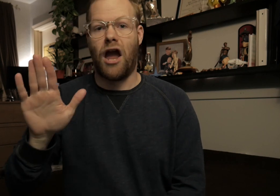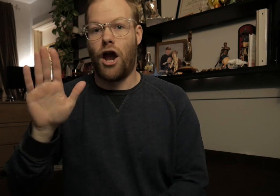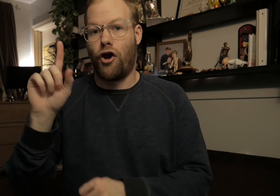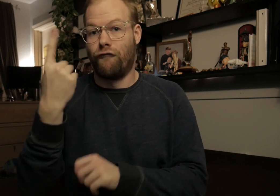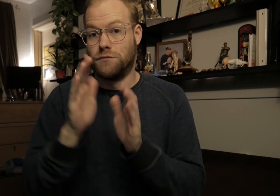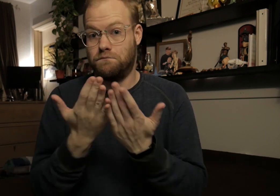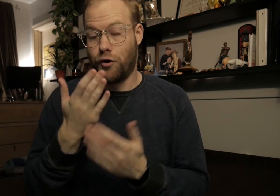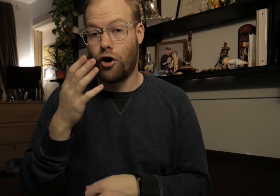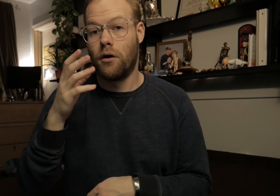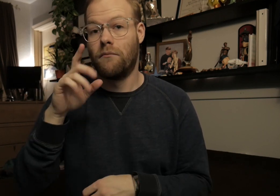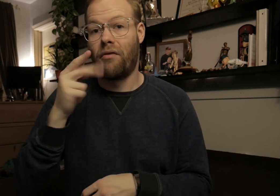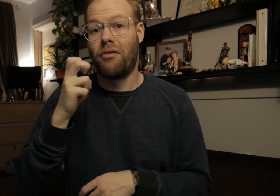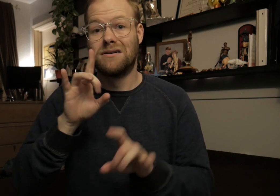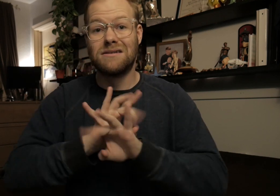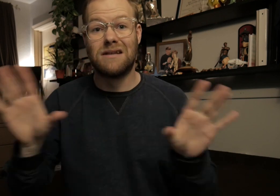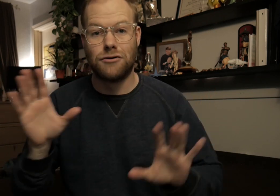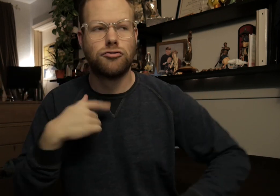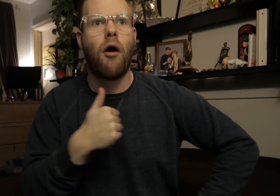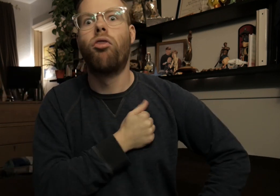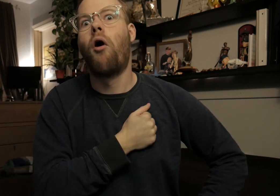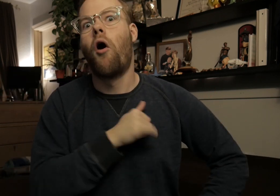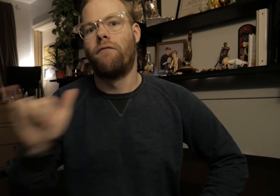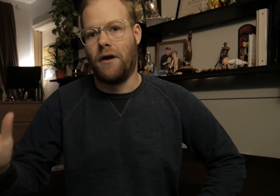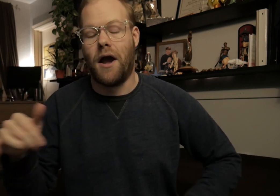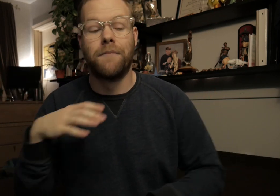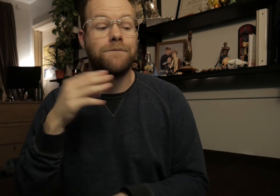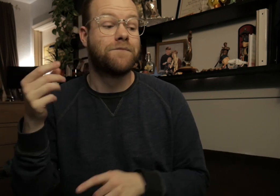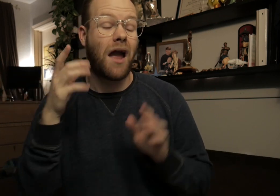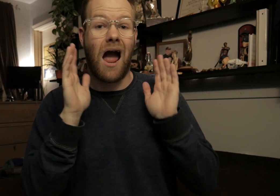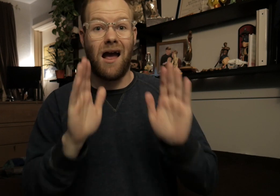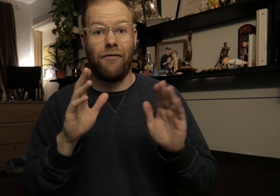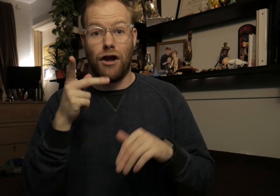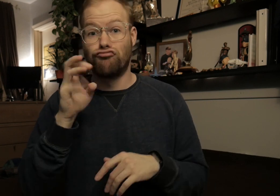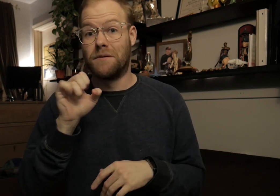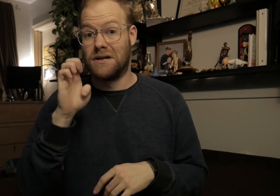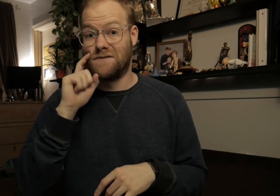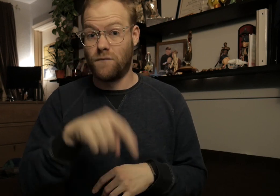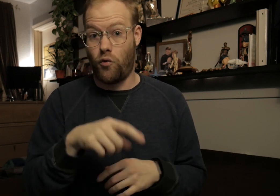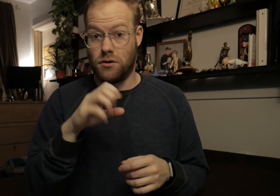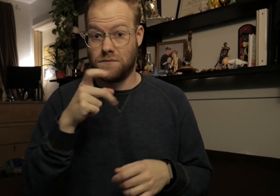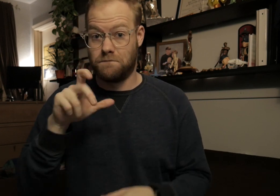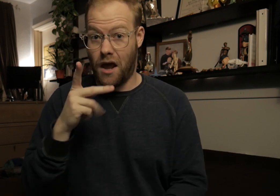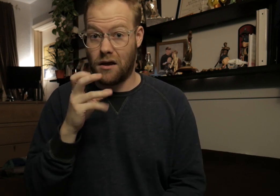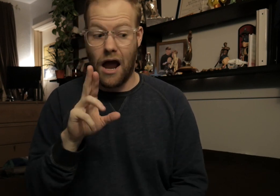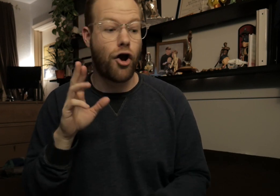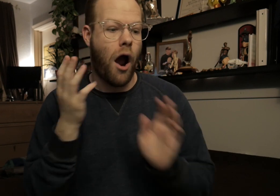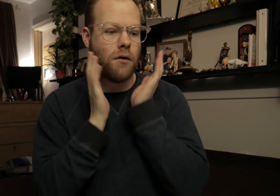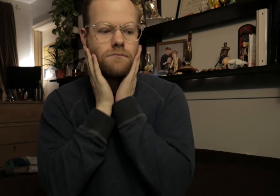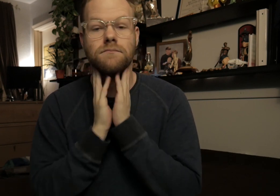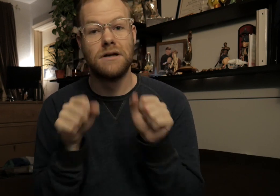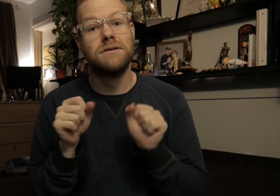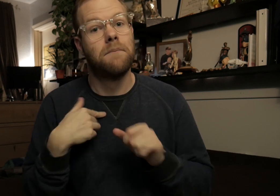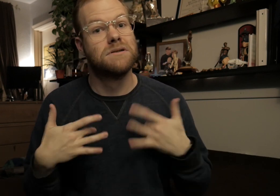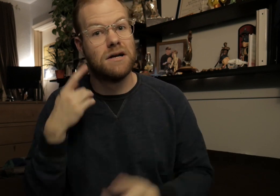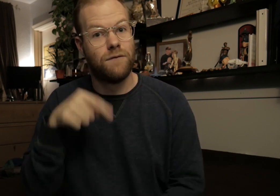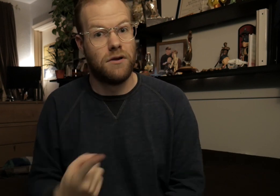Their first book, The Disasters, I loved that! And the premise for Spellhacker, yes, I'm excited for this one.